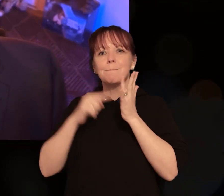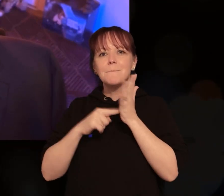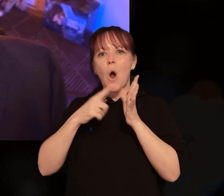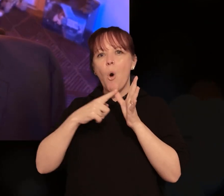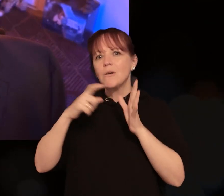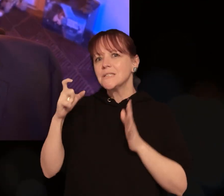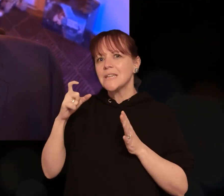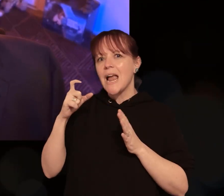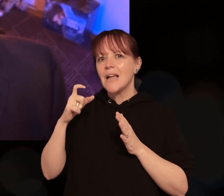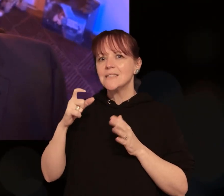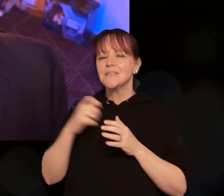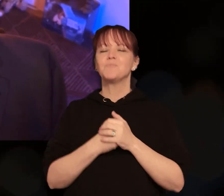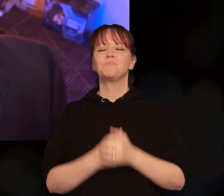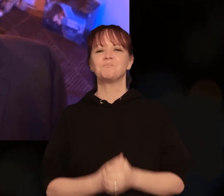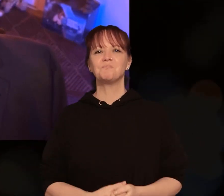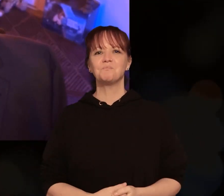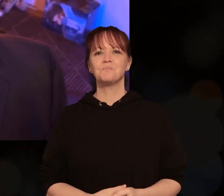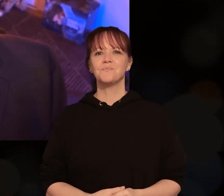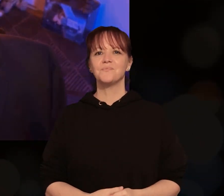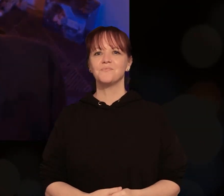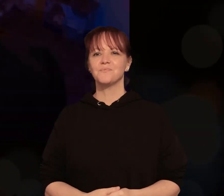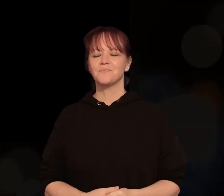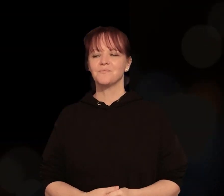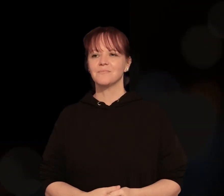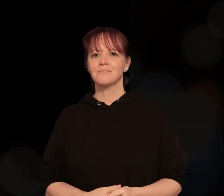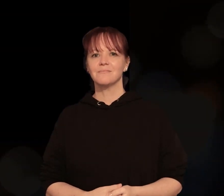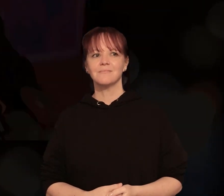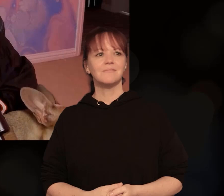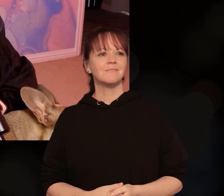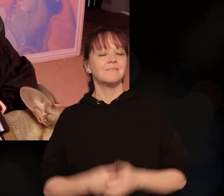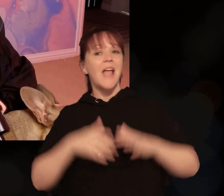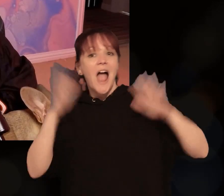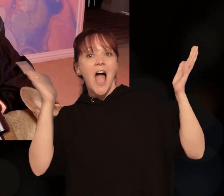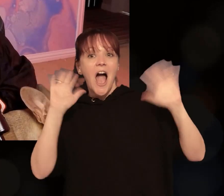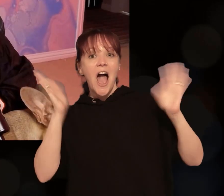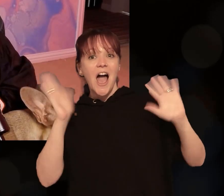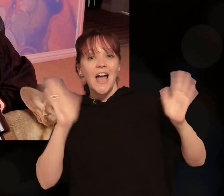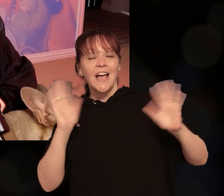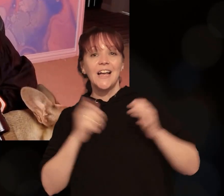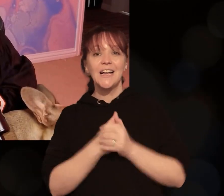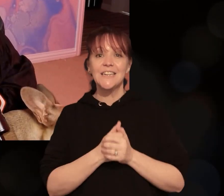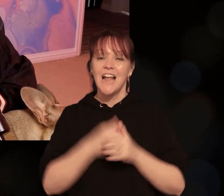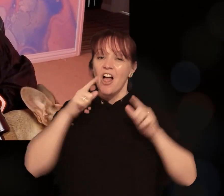also known as LittleMoTac. Hello everyone, and thank you Steve.